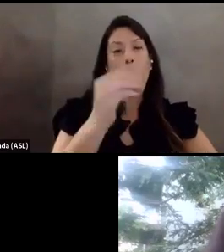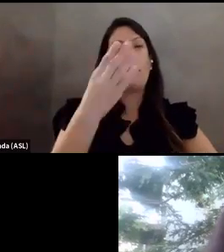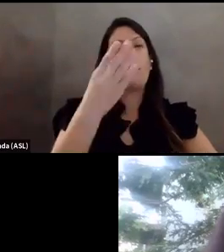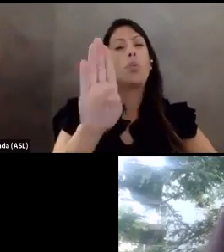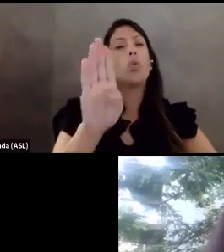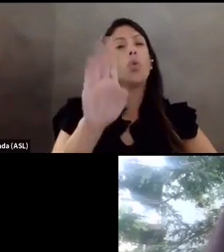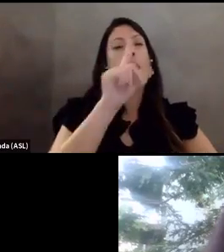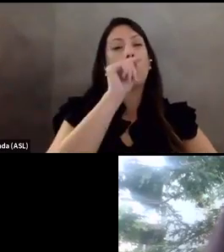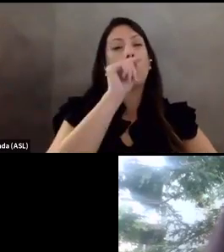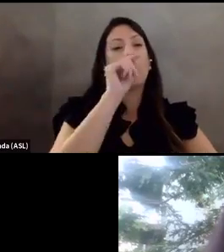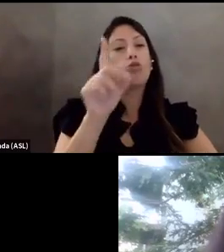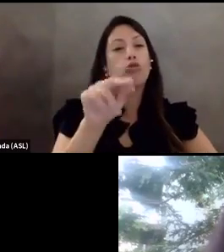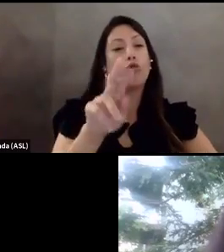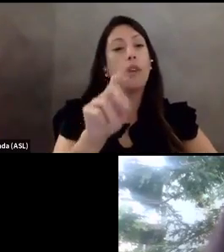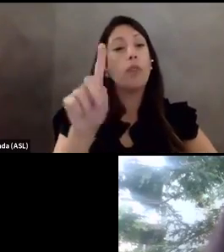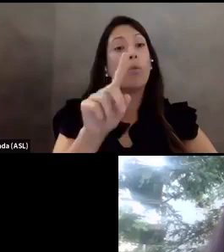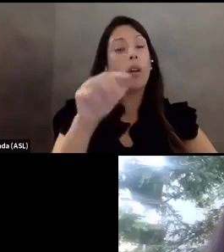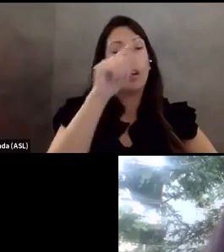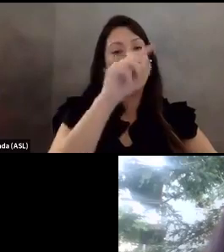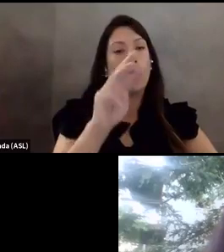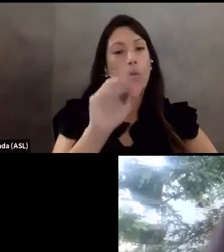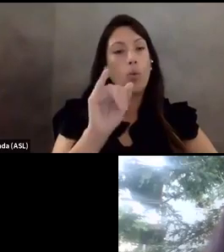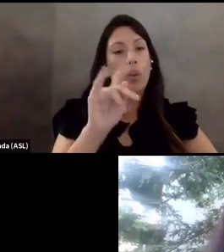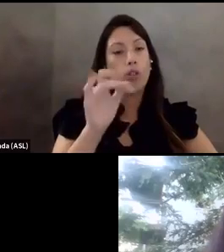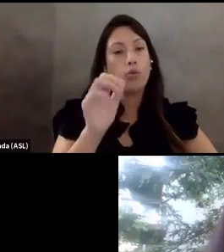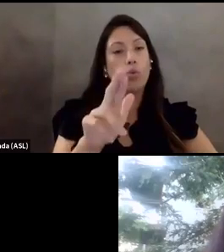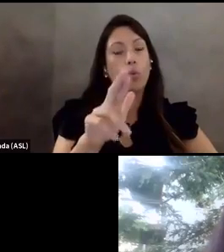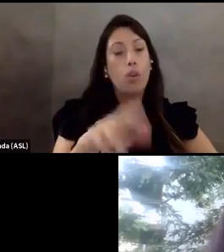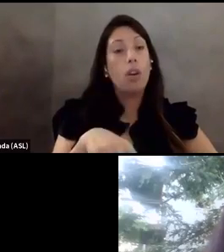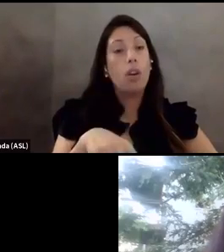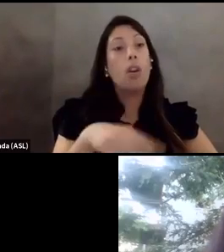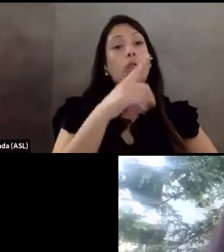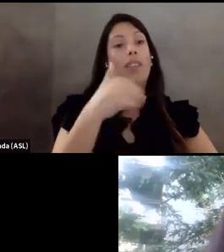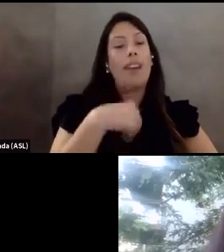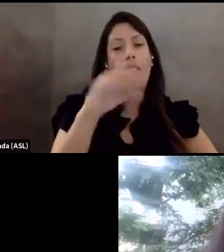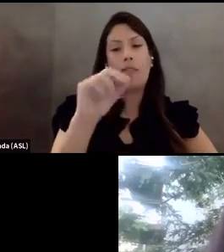in the town of Windsor. And we also have Optum serve at the center